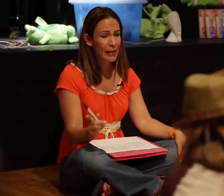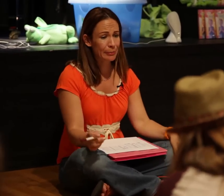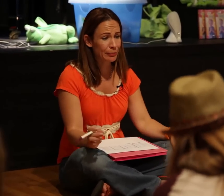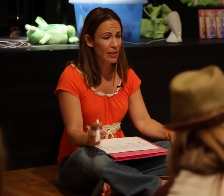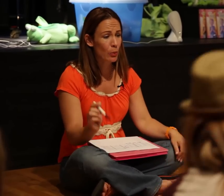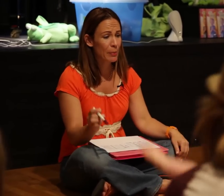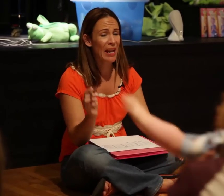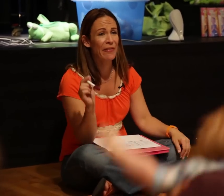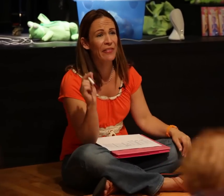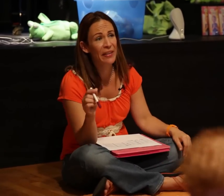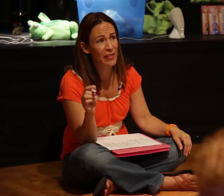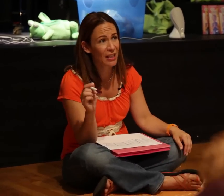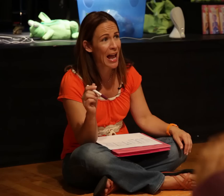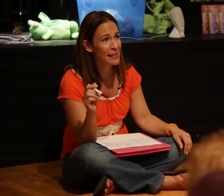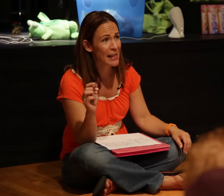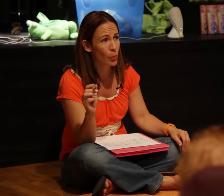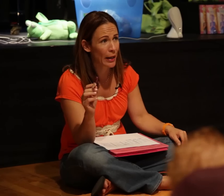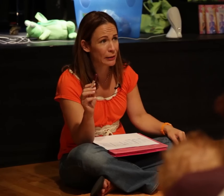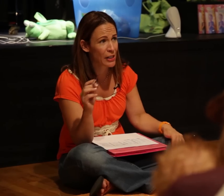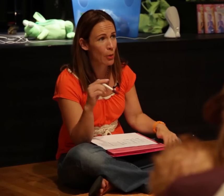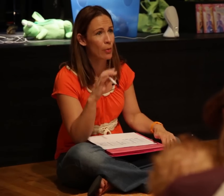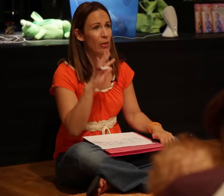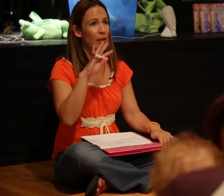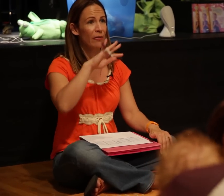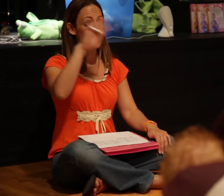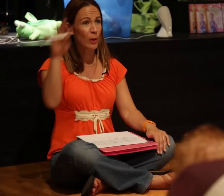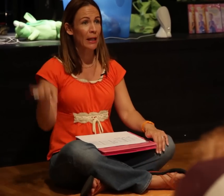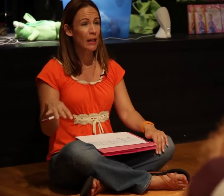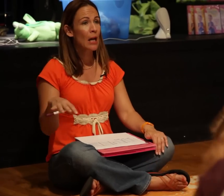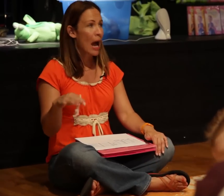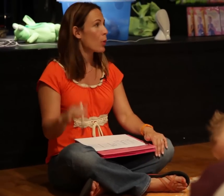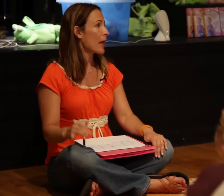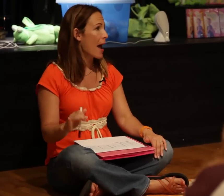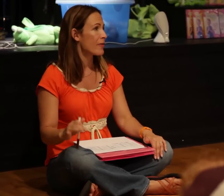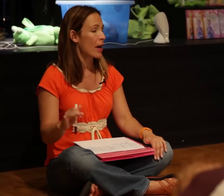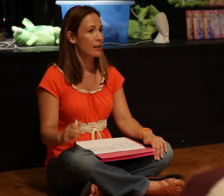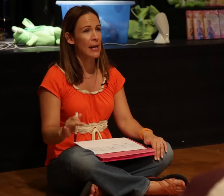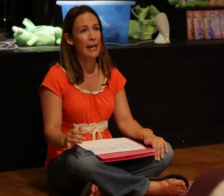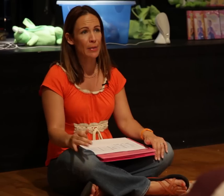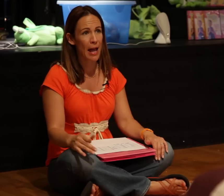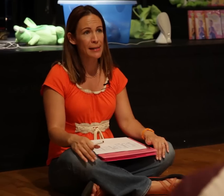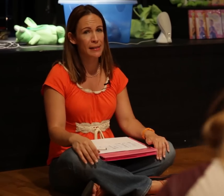Then there will be a fifth class as well, so the fifth week I will have a 10:00 am class